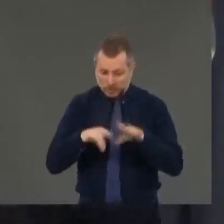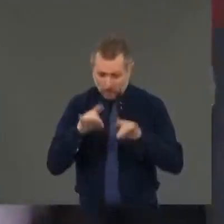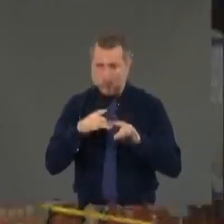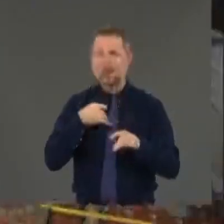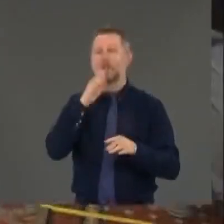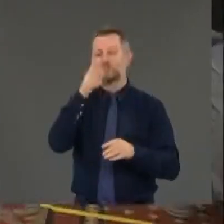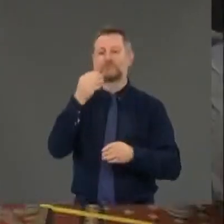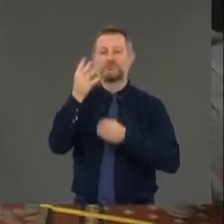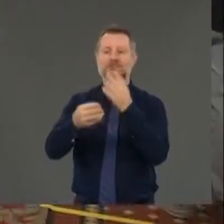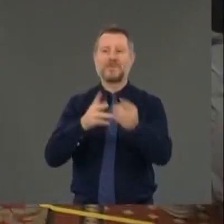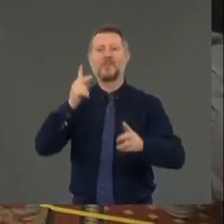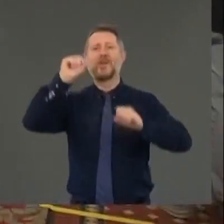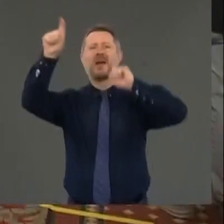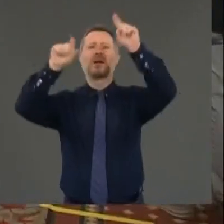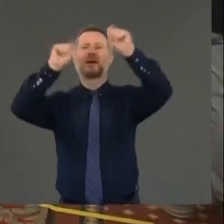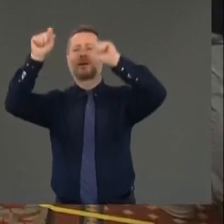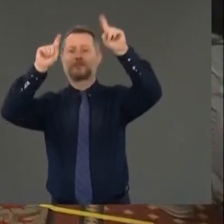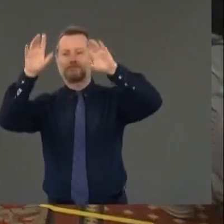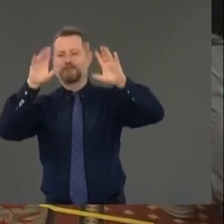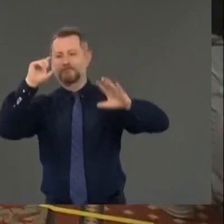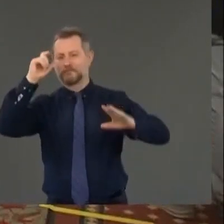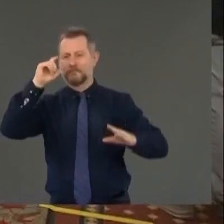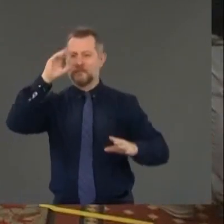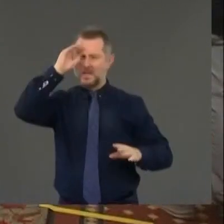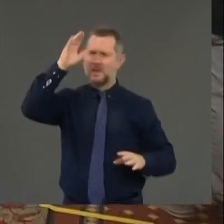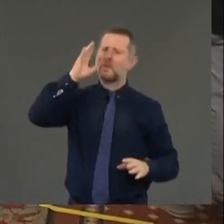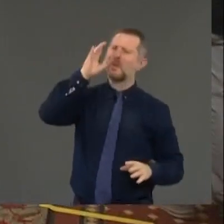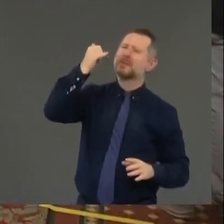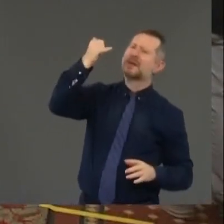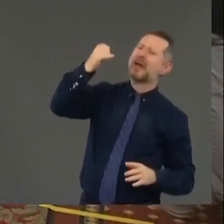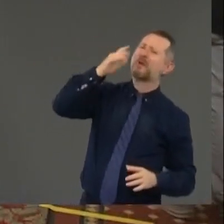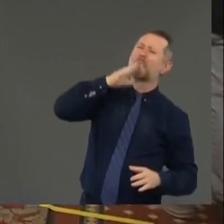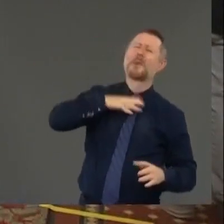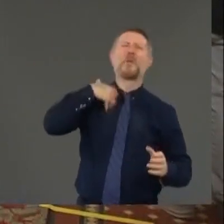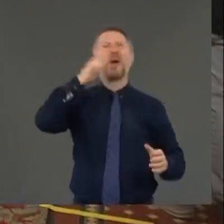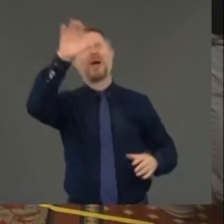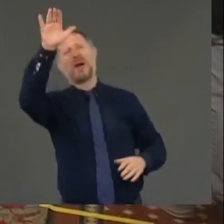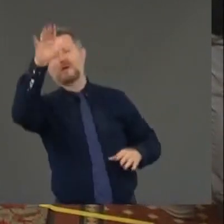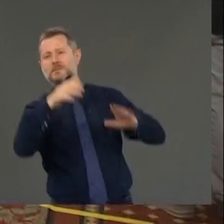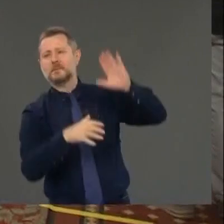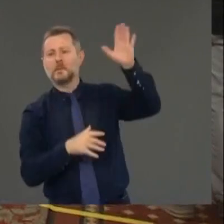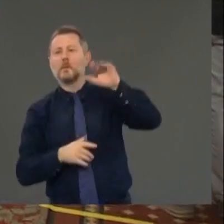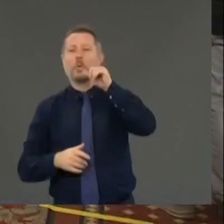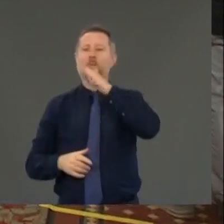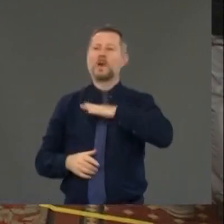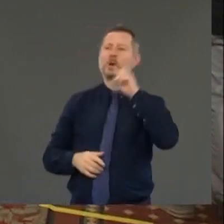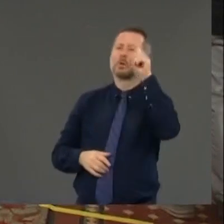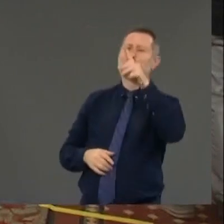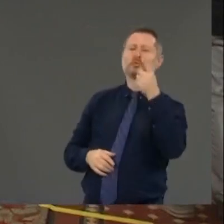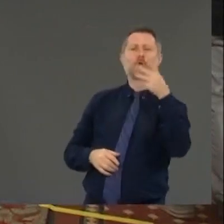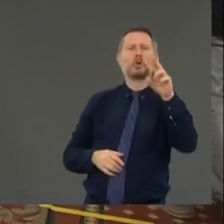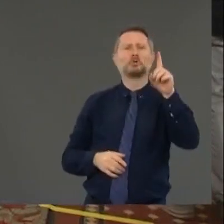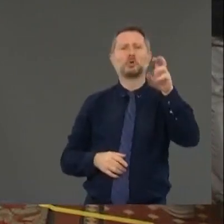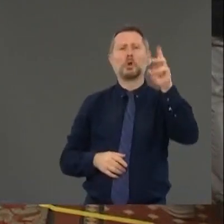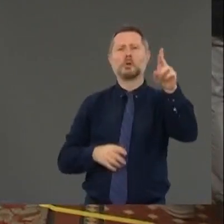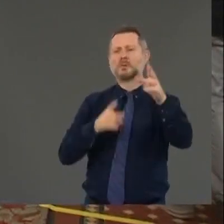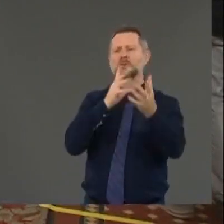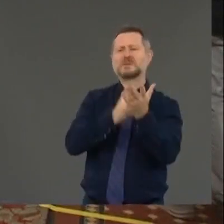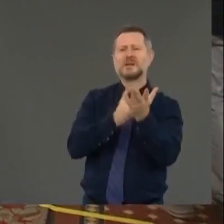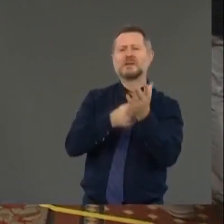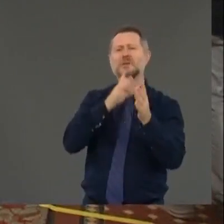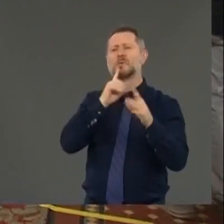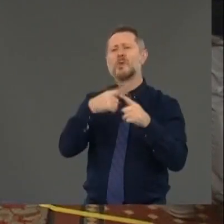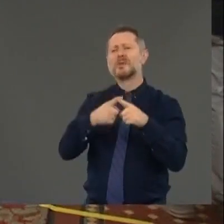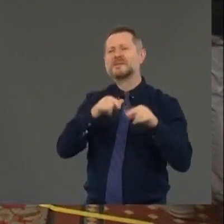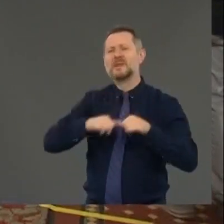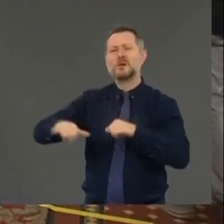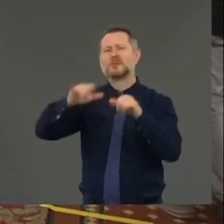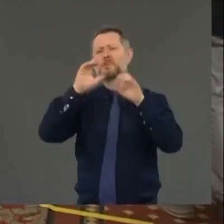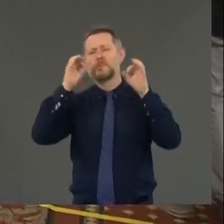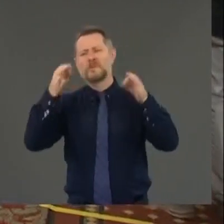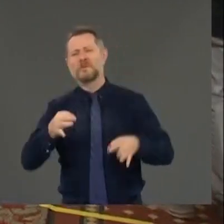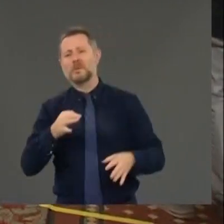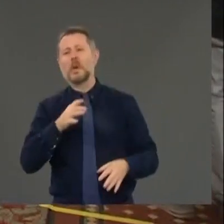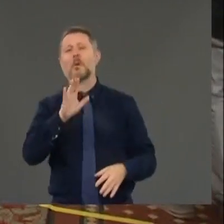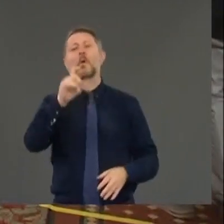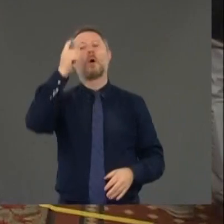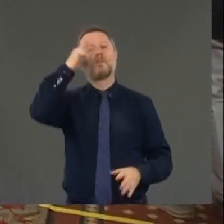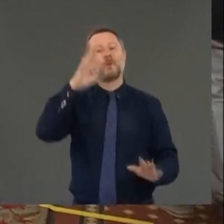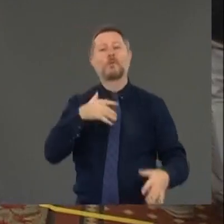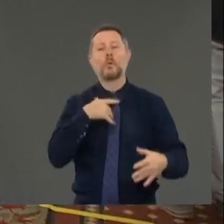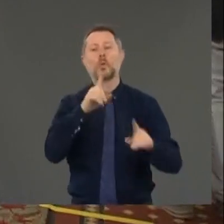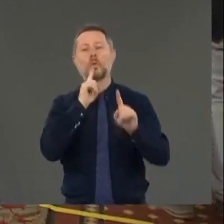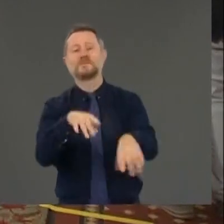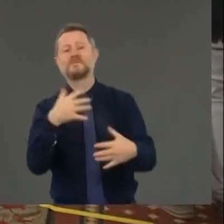SO SEPTEMBER, LET'S GET SOME